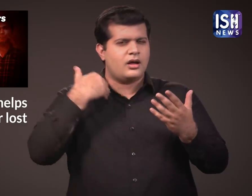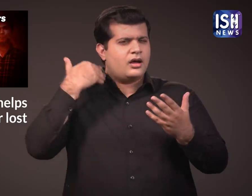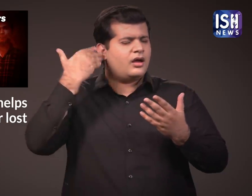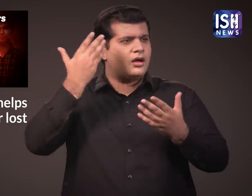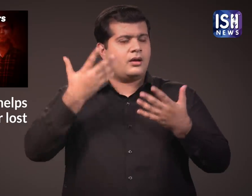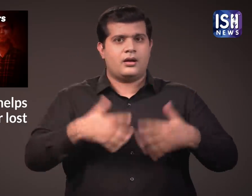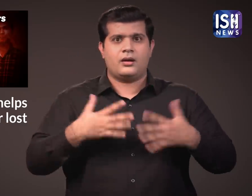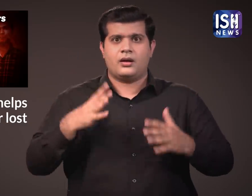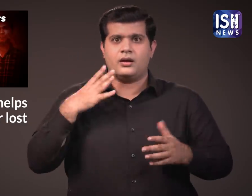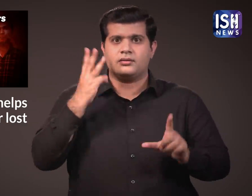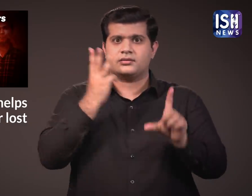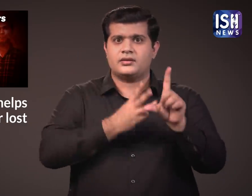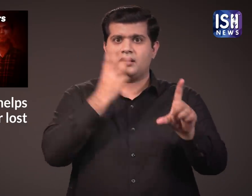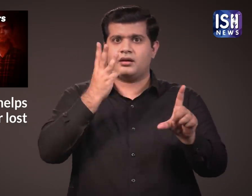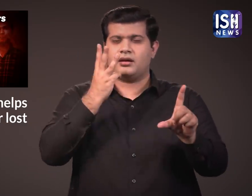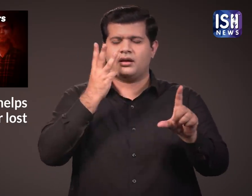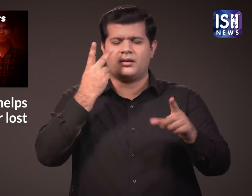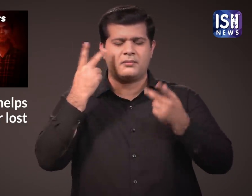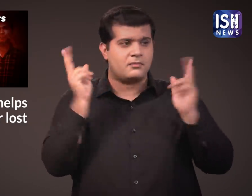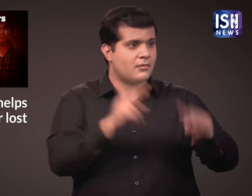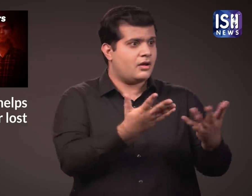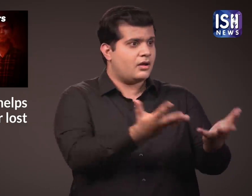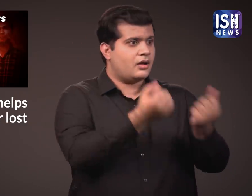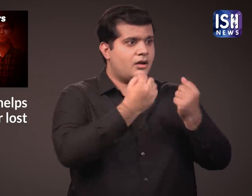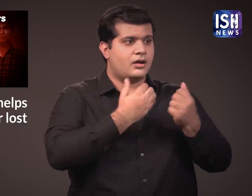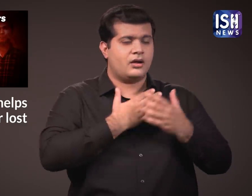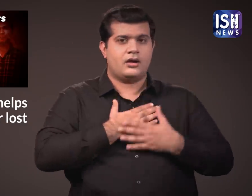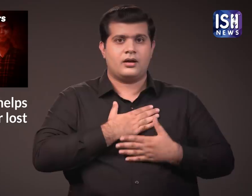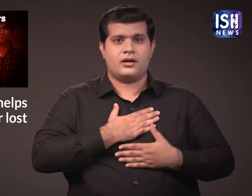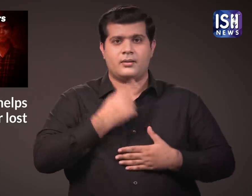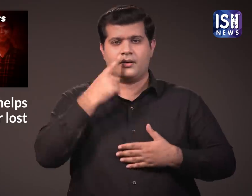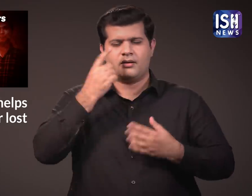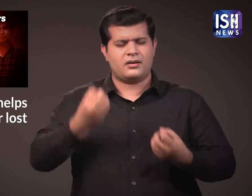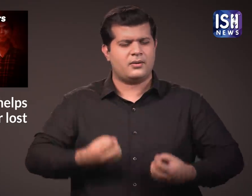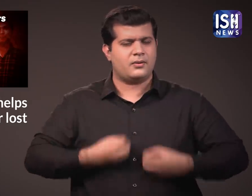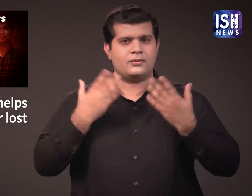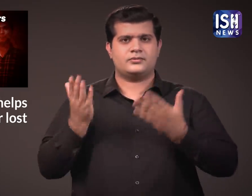Her father was overjoyed to find Moni after 3 years.